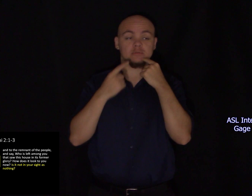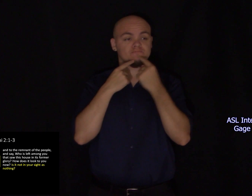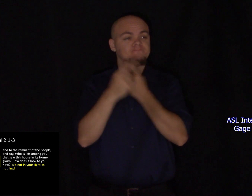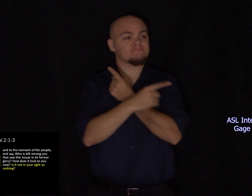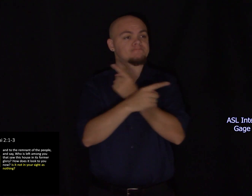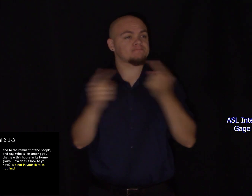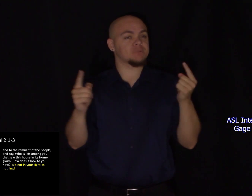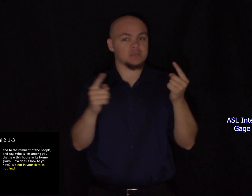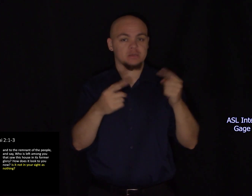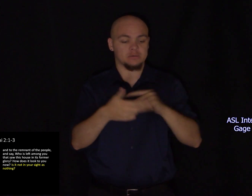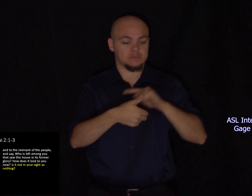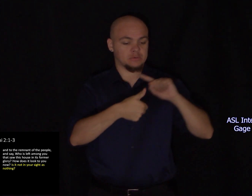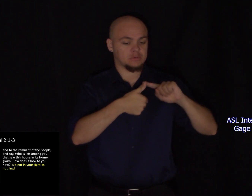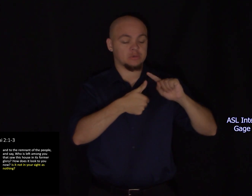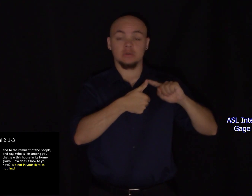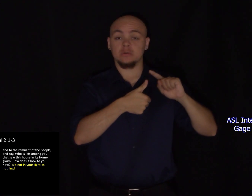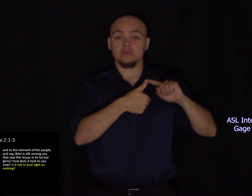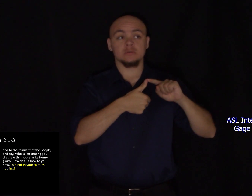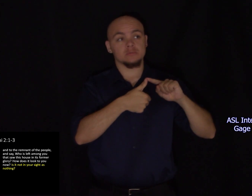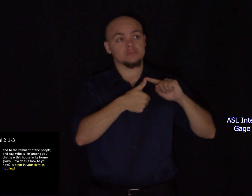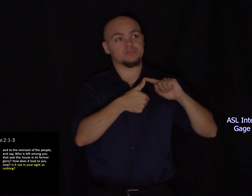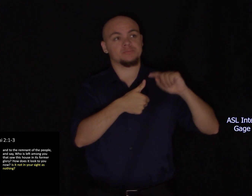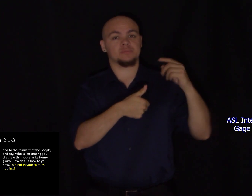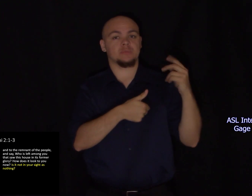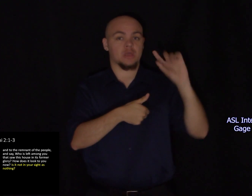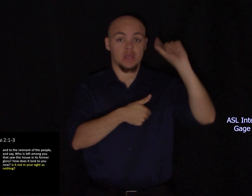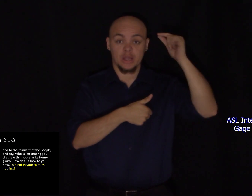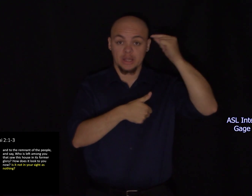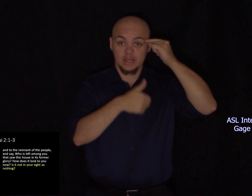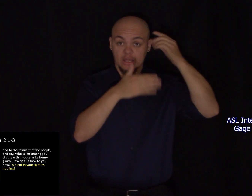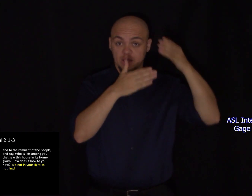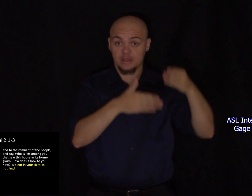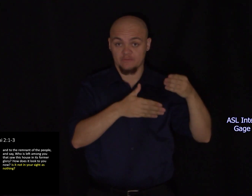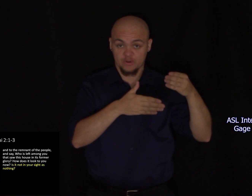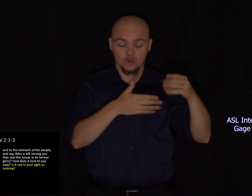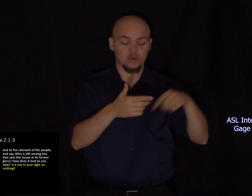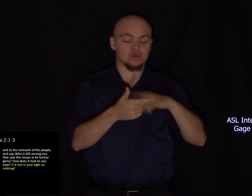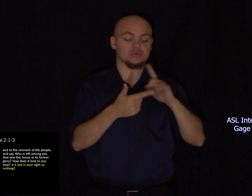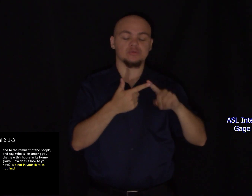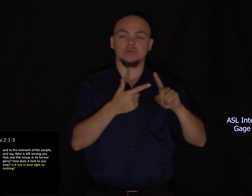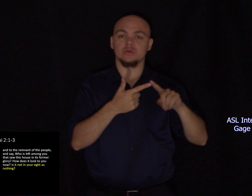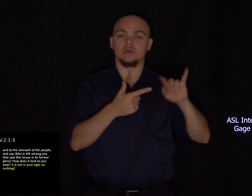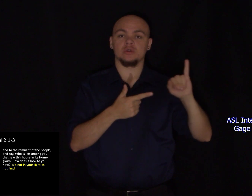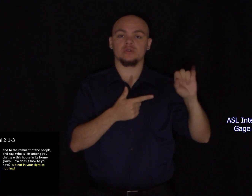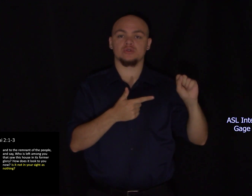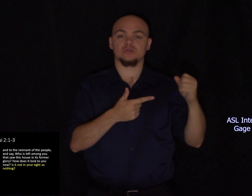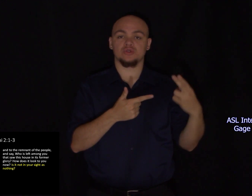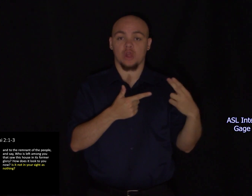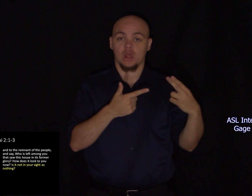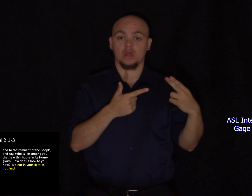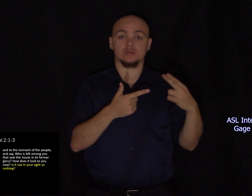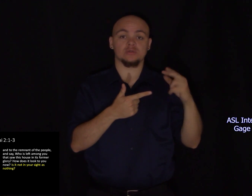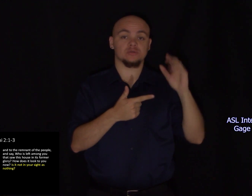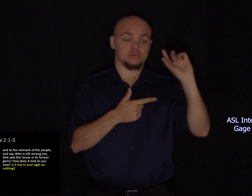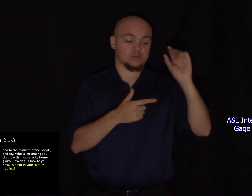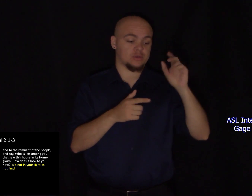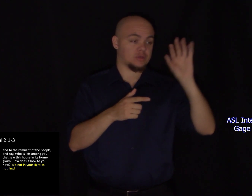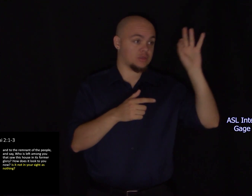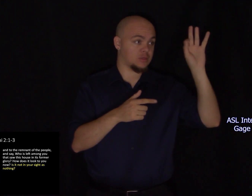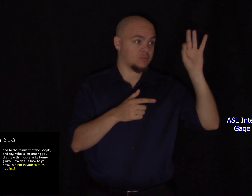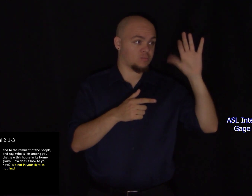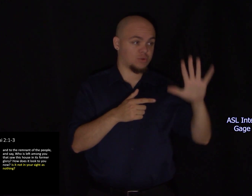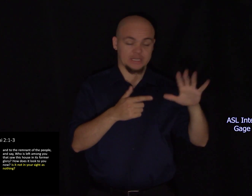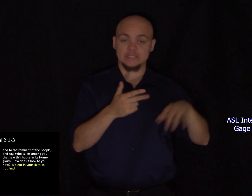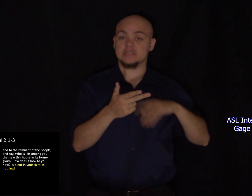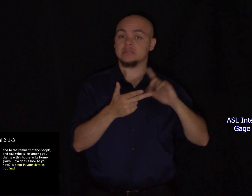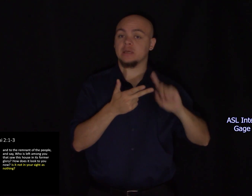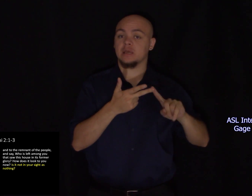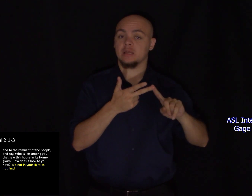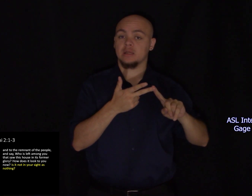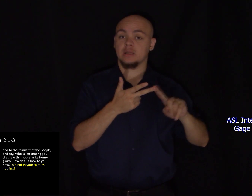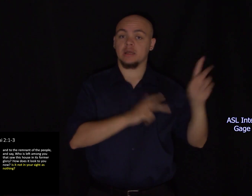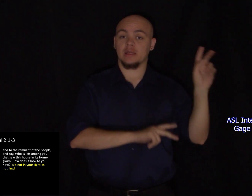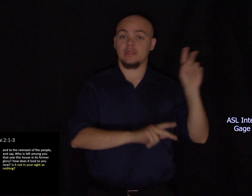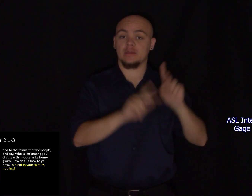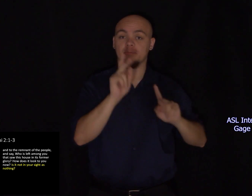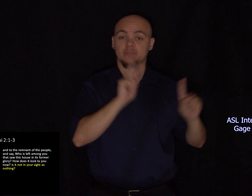speak now to zerubabbel son of XI OTL governor of judah and to joshua son of jehoiada the high